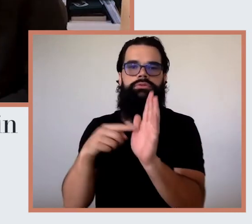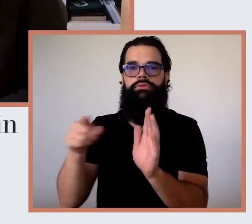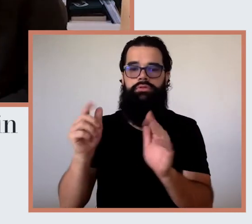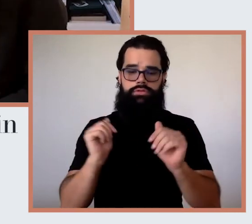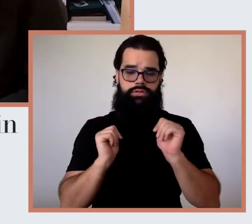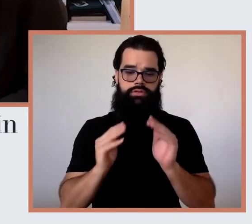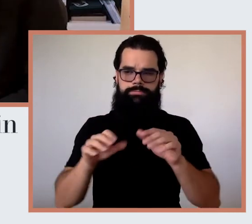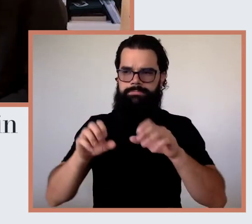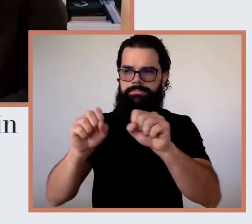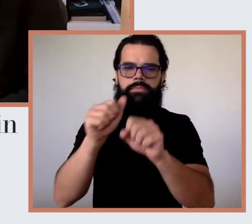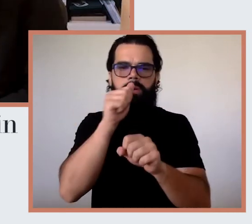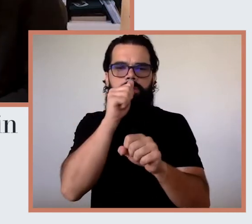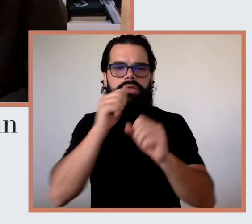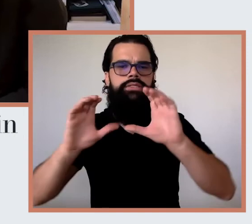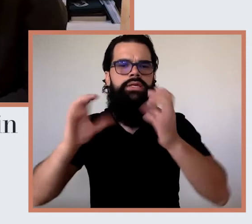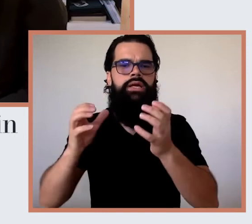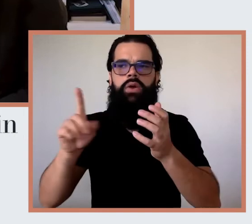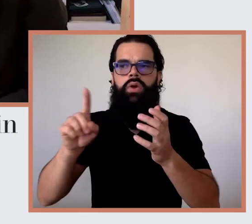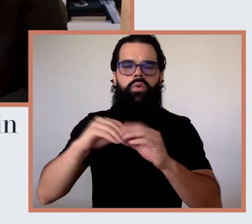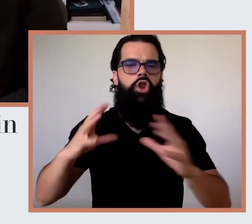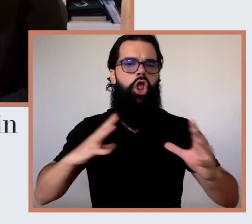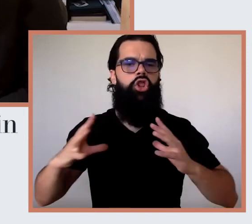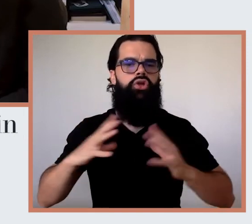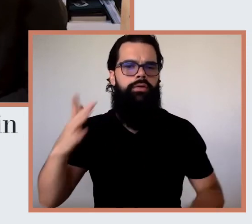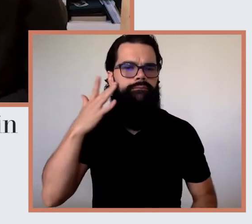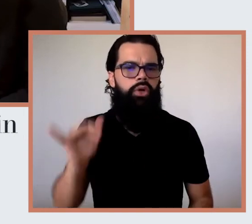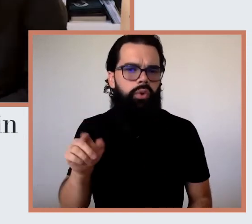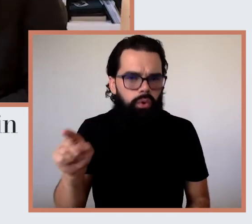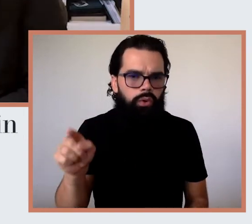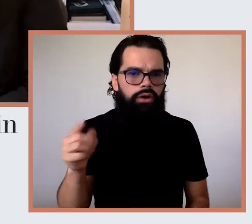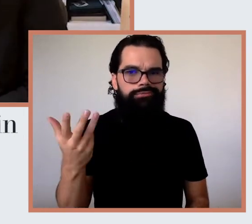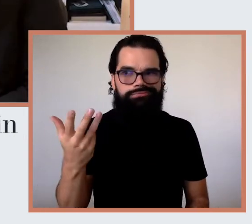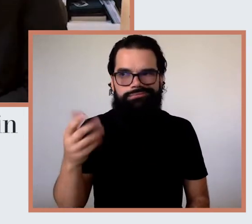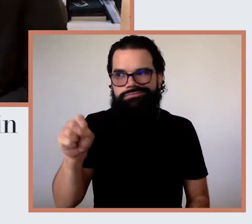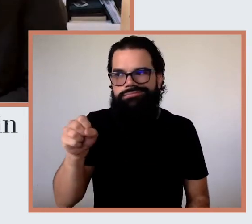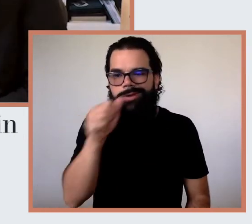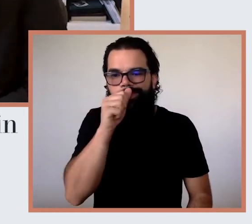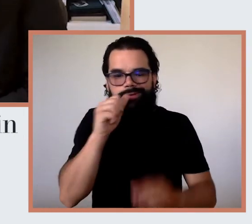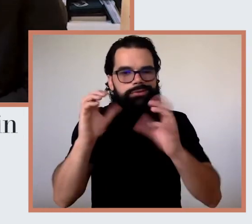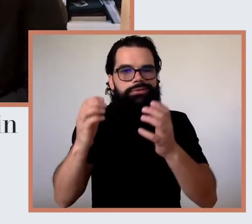here to be an actor in Hollywood, you want to act, you want to be in an acting class. Well like anybody else who comes into my,